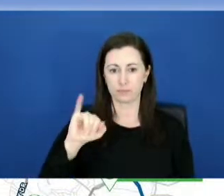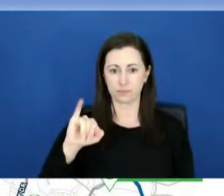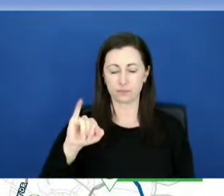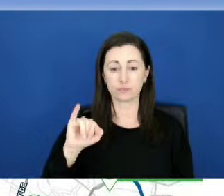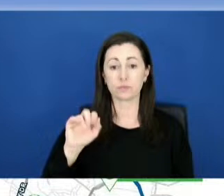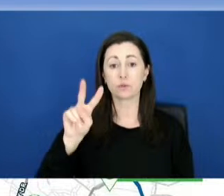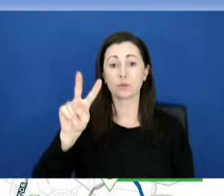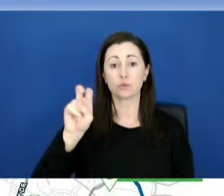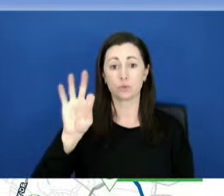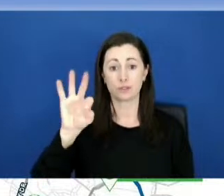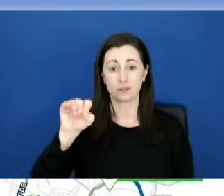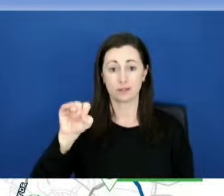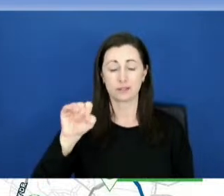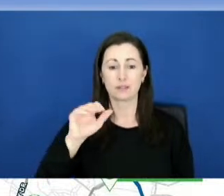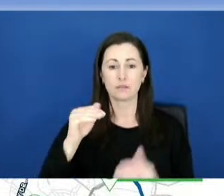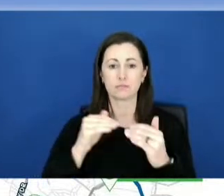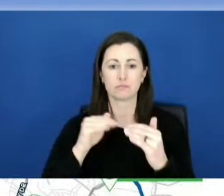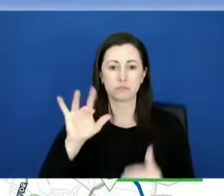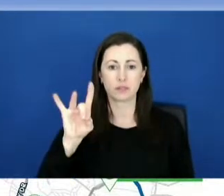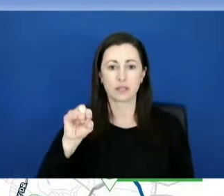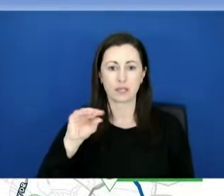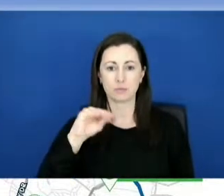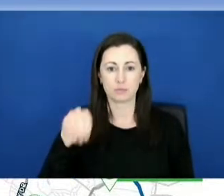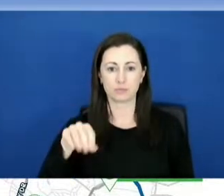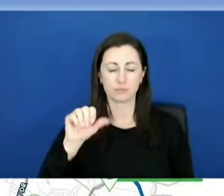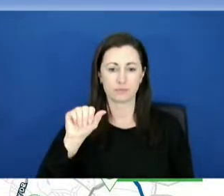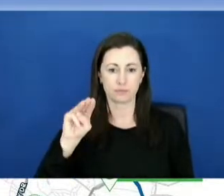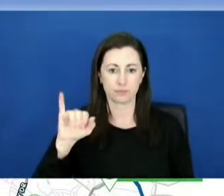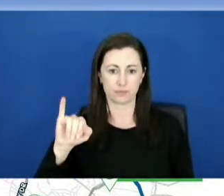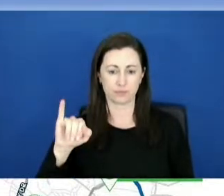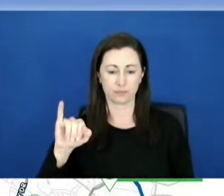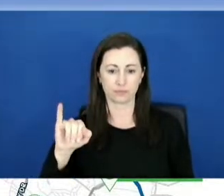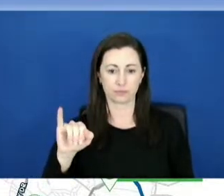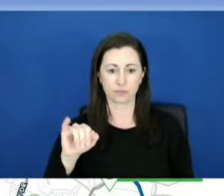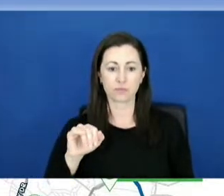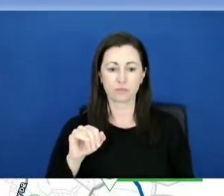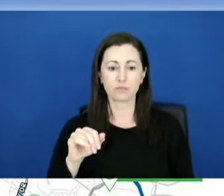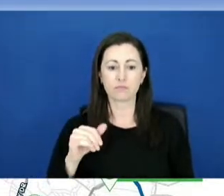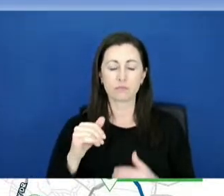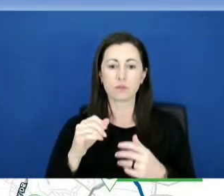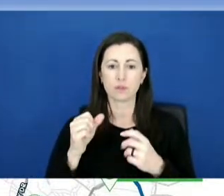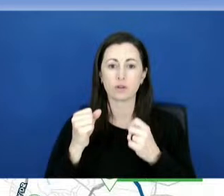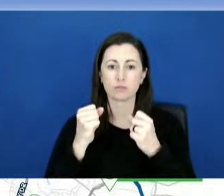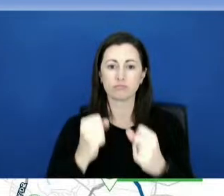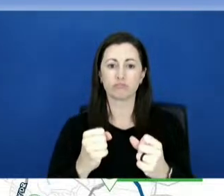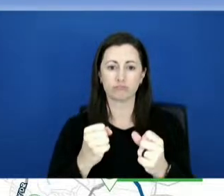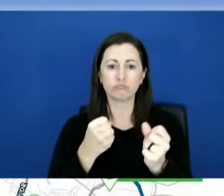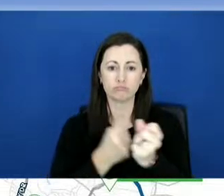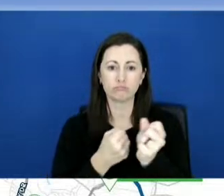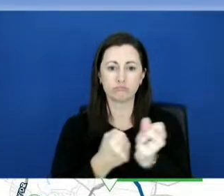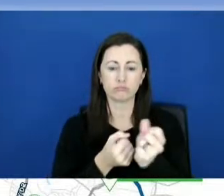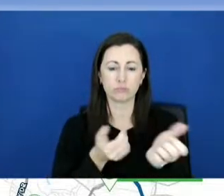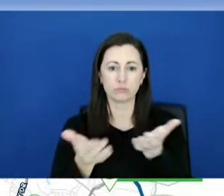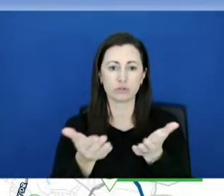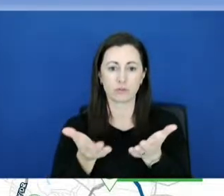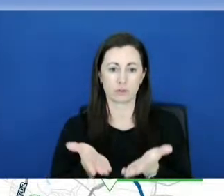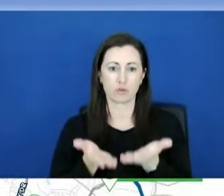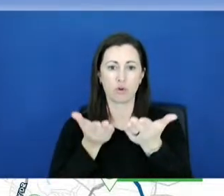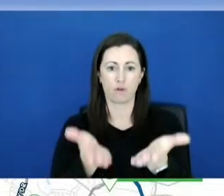OF THOSE UNITS AT 670% AMI AND